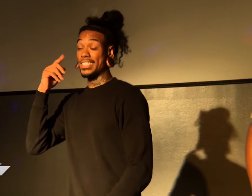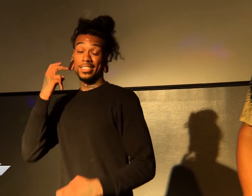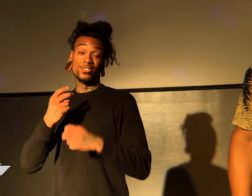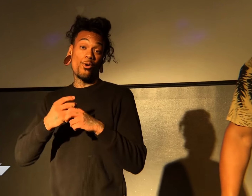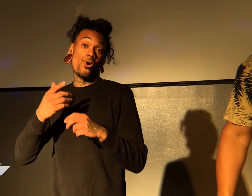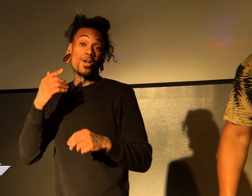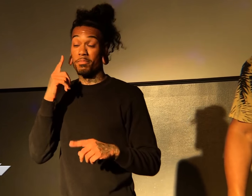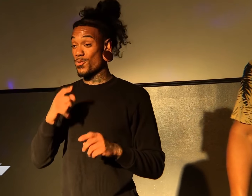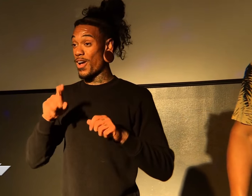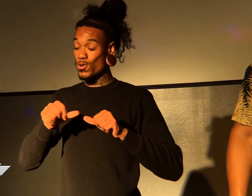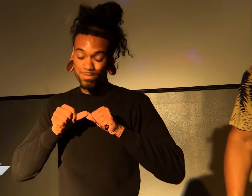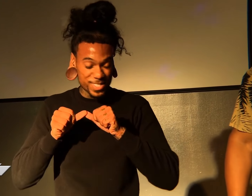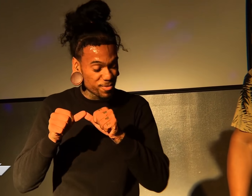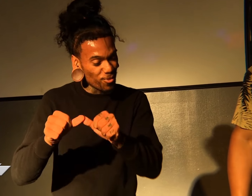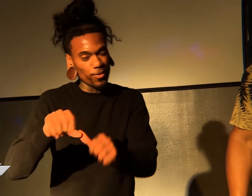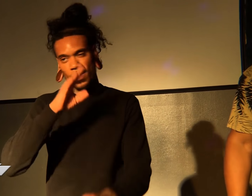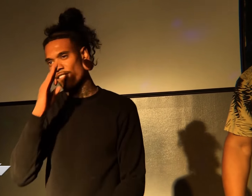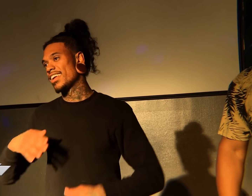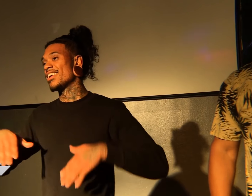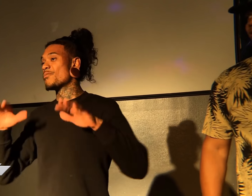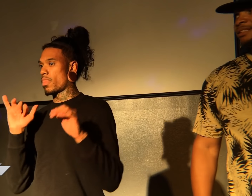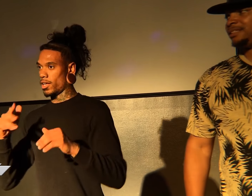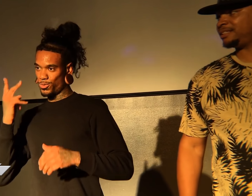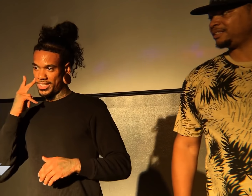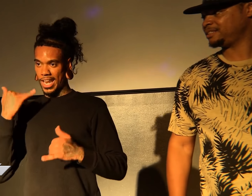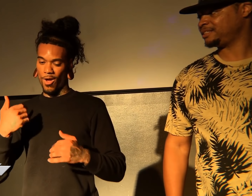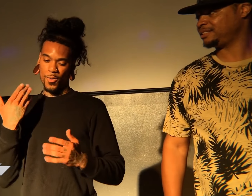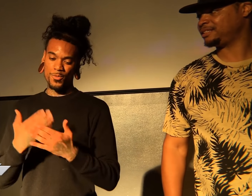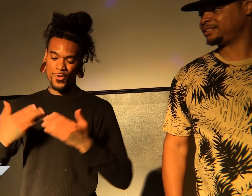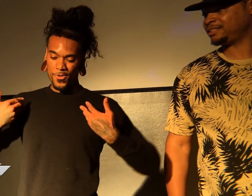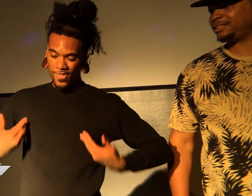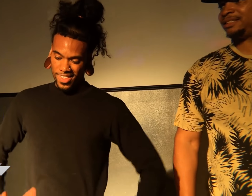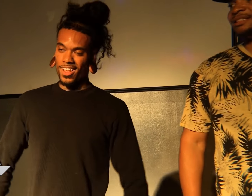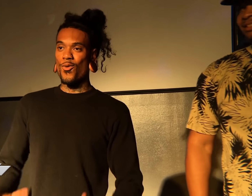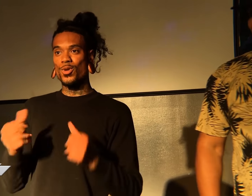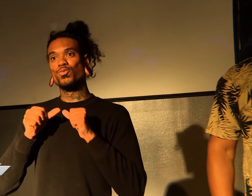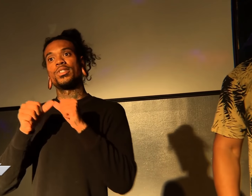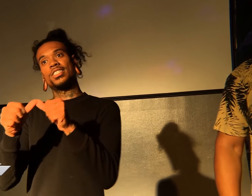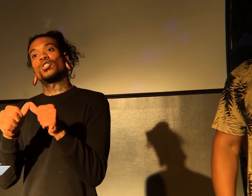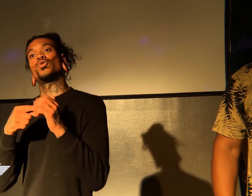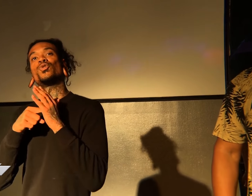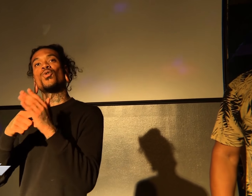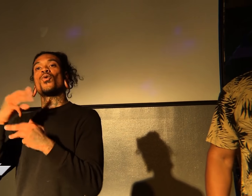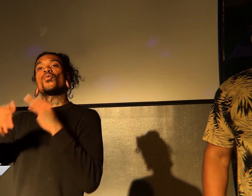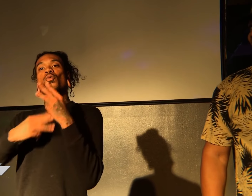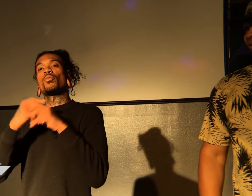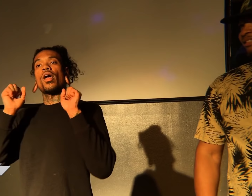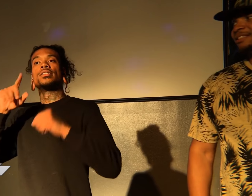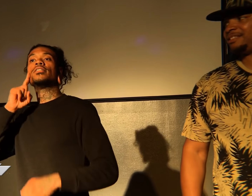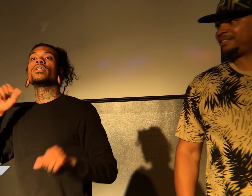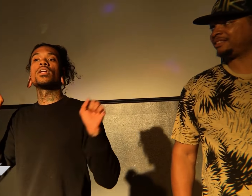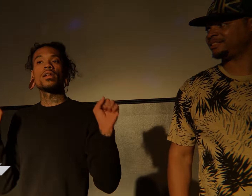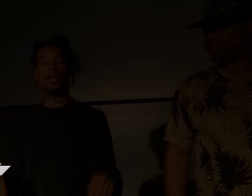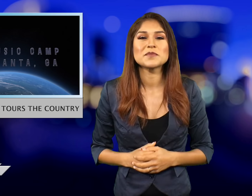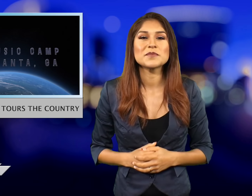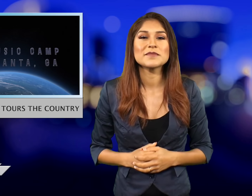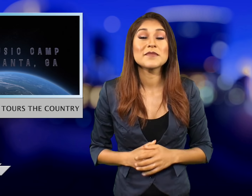As you can see I'm proof, to continue to show the world what a Deaf person can do.